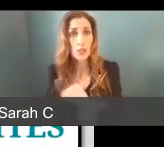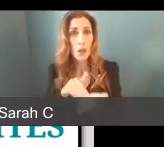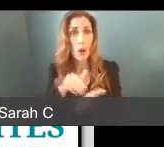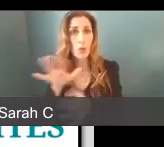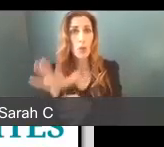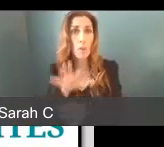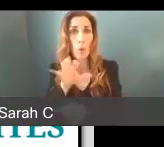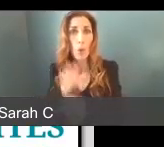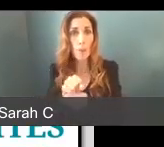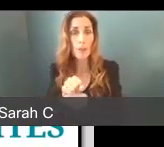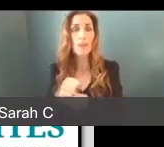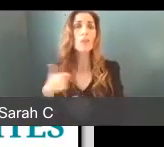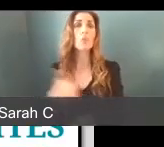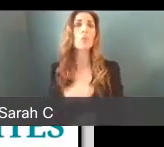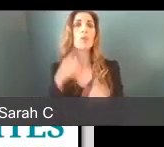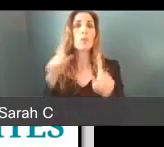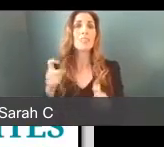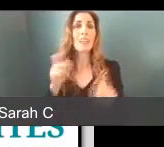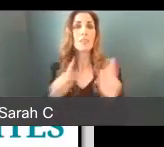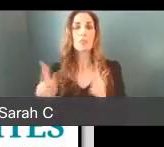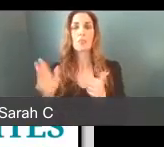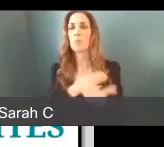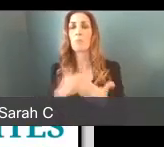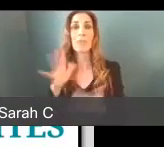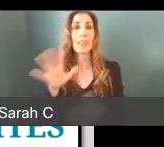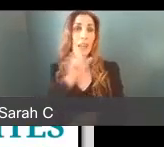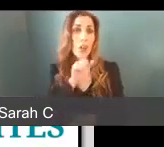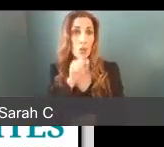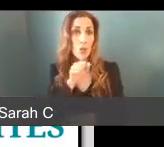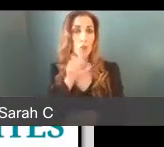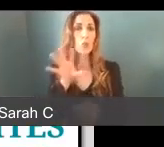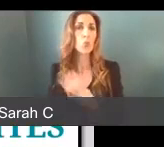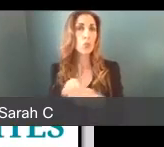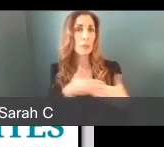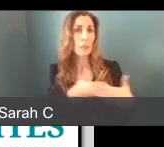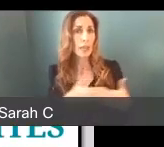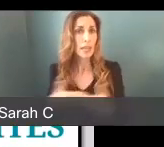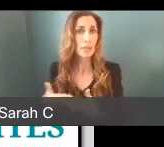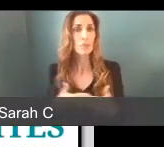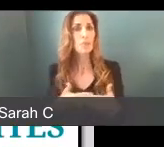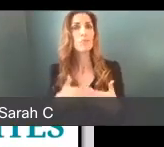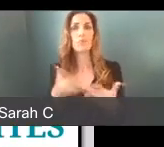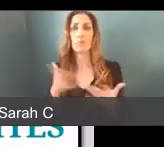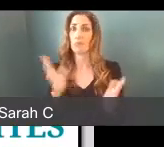We will test people of any age, including infants, and you do not have to have symptoms to be tested